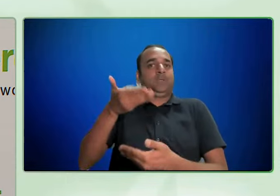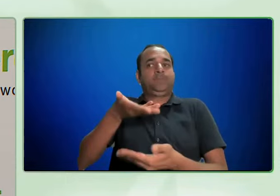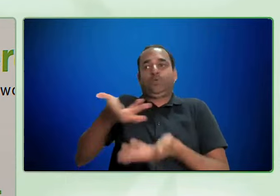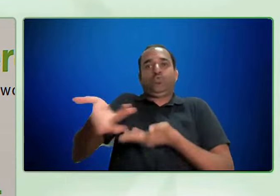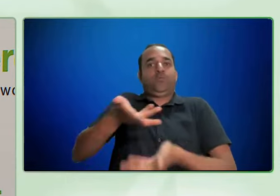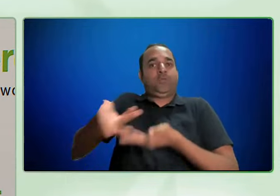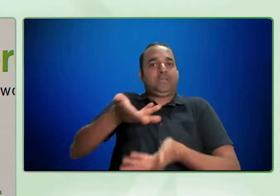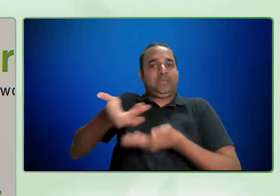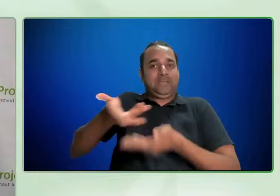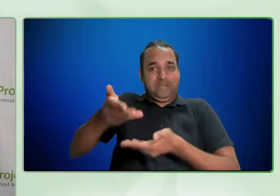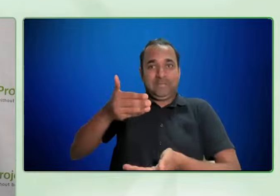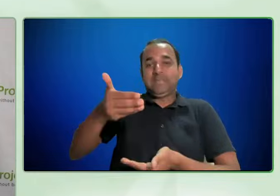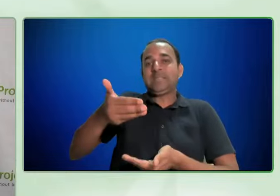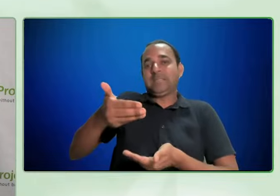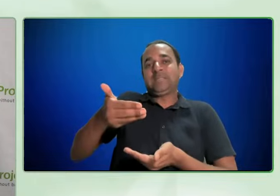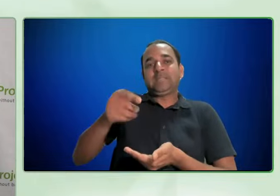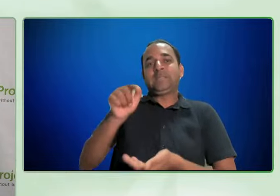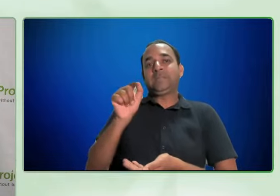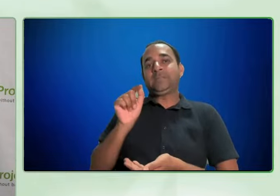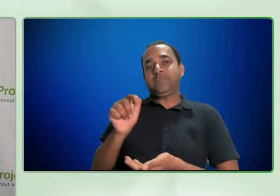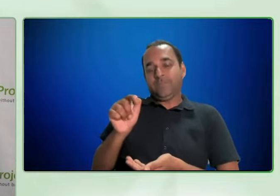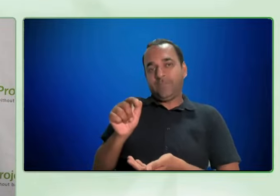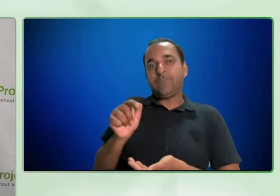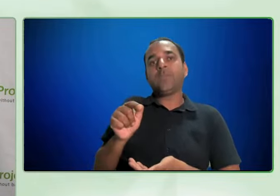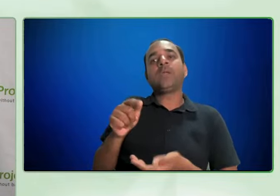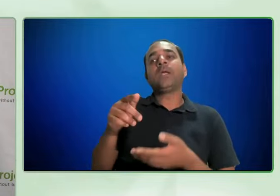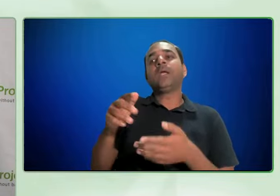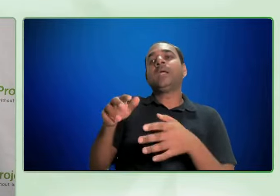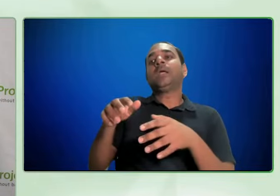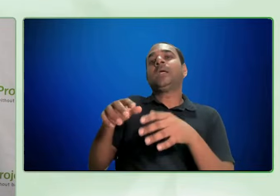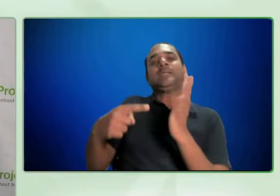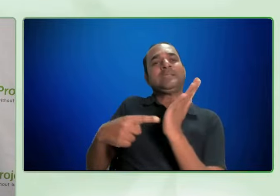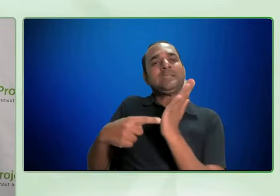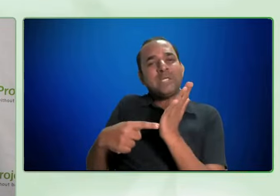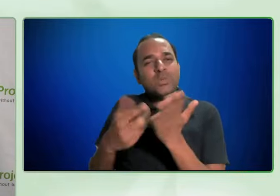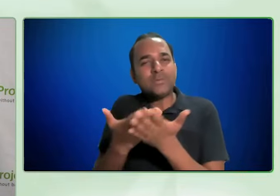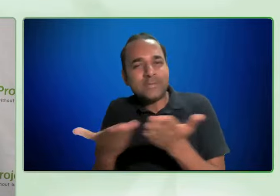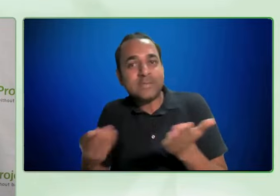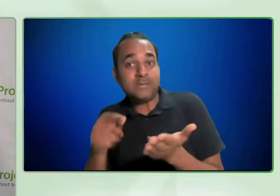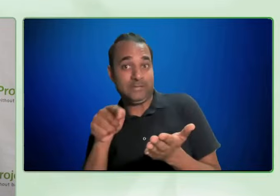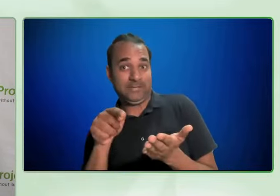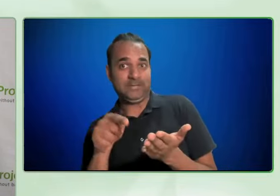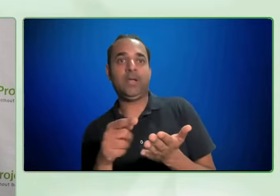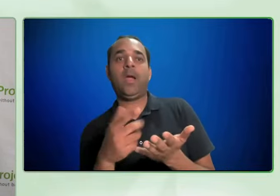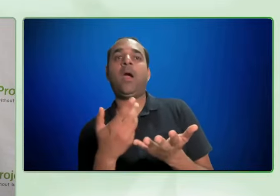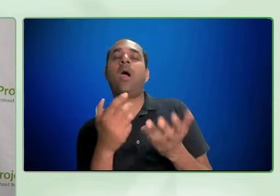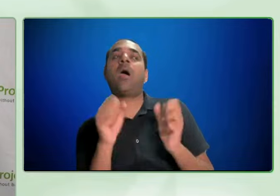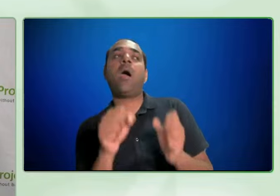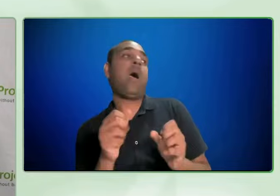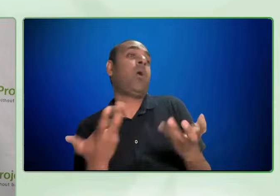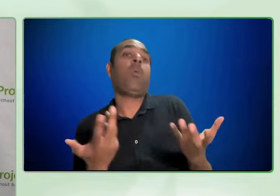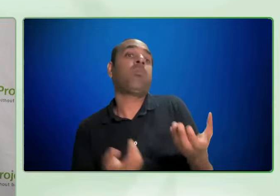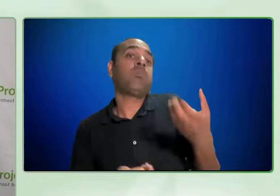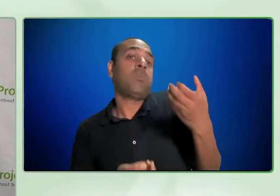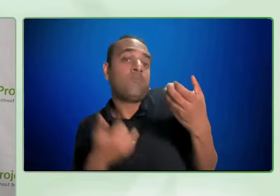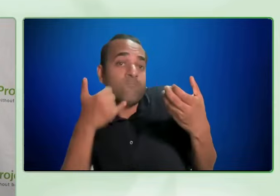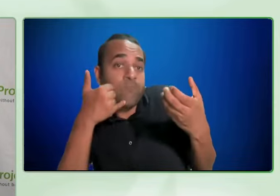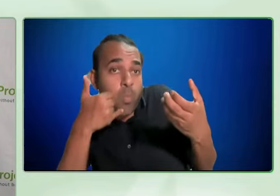Exactly, and information has to be actionable and accessible.